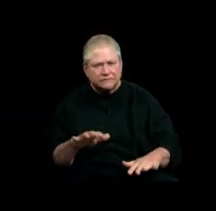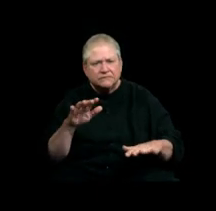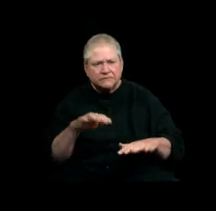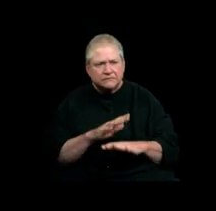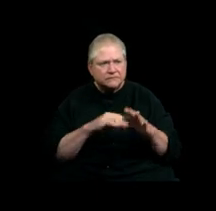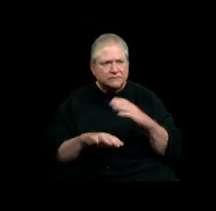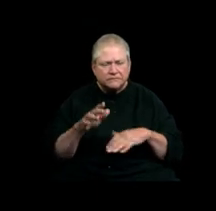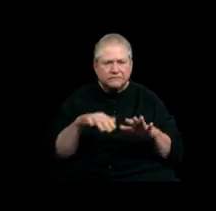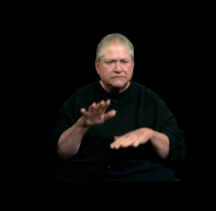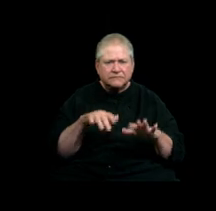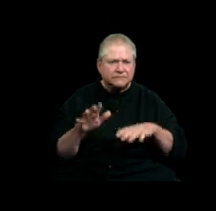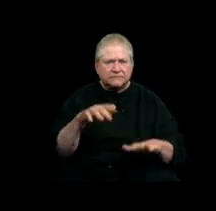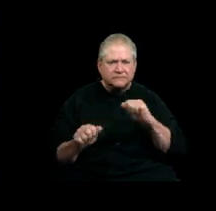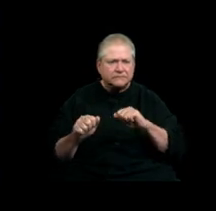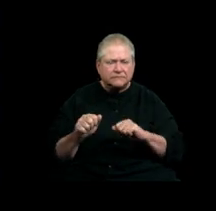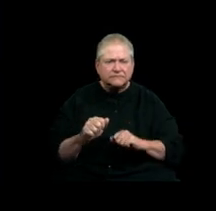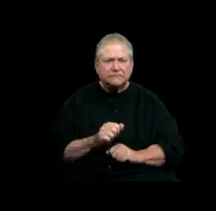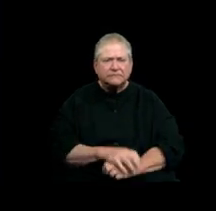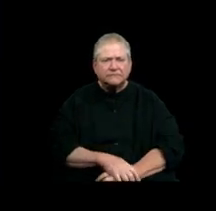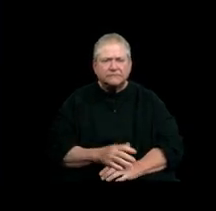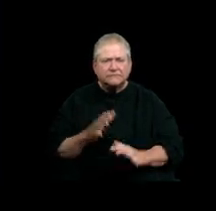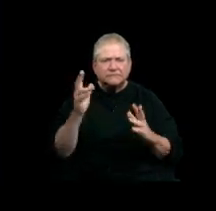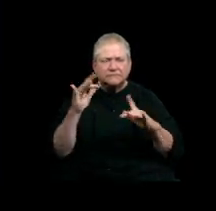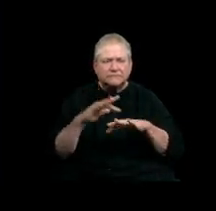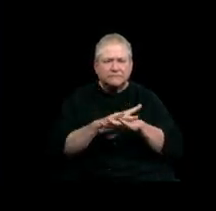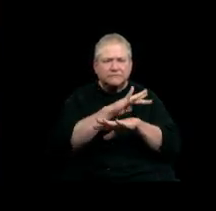[EXPLOSIONS] [water rushing]